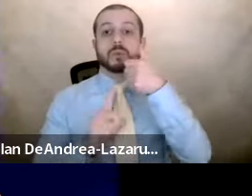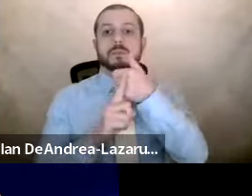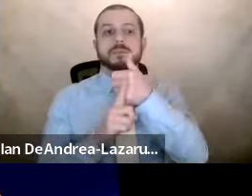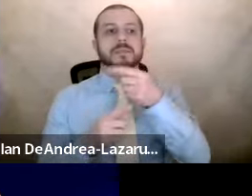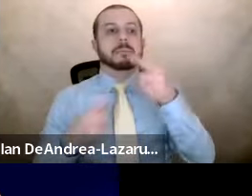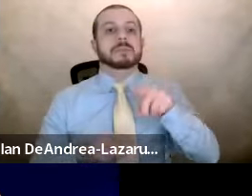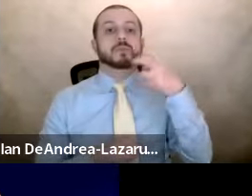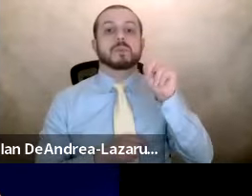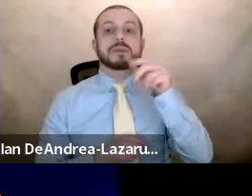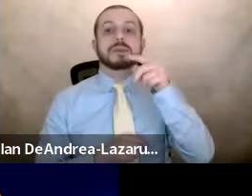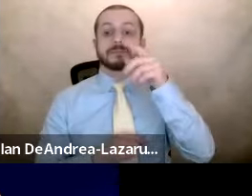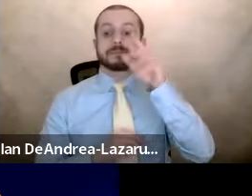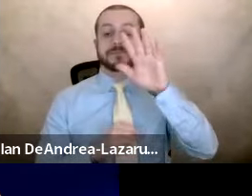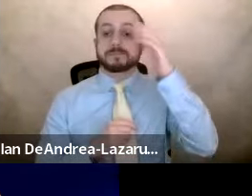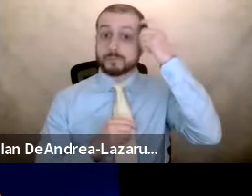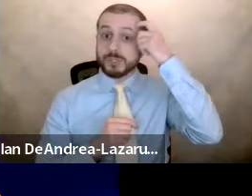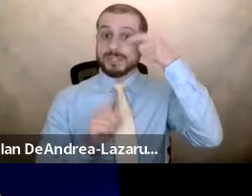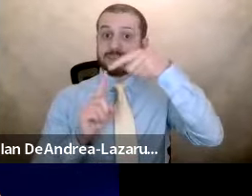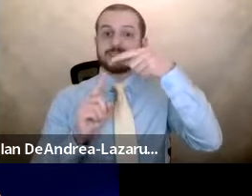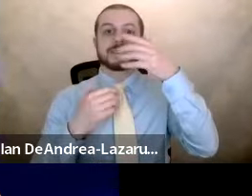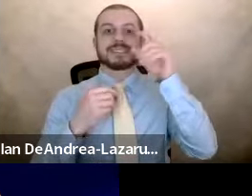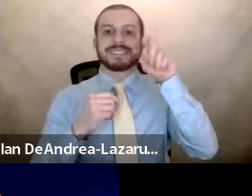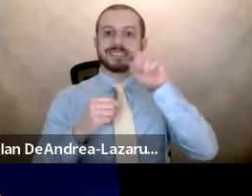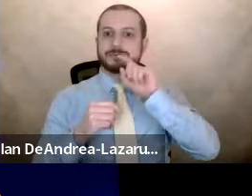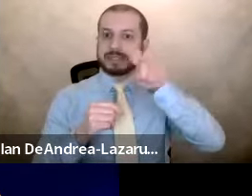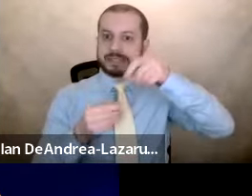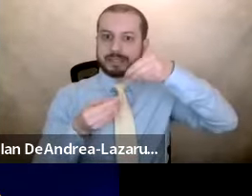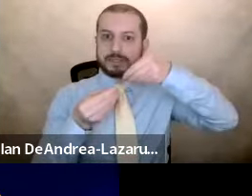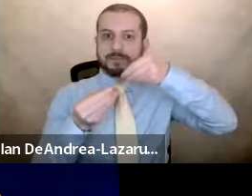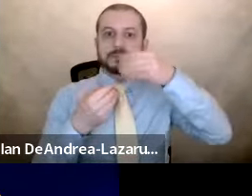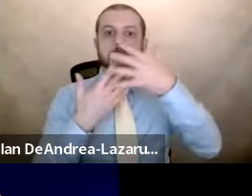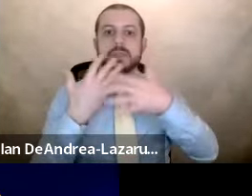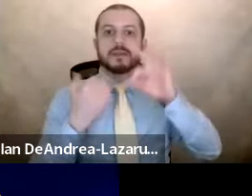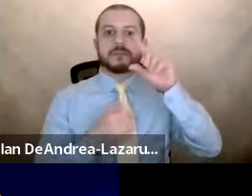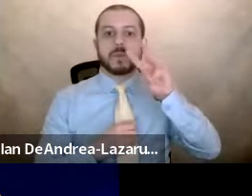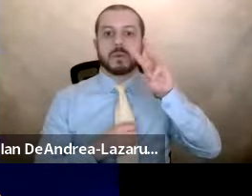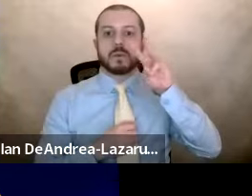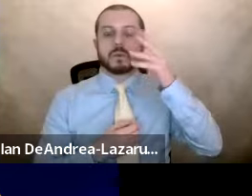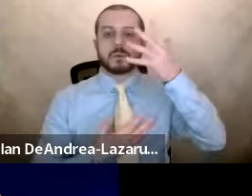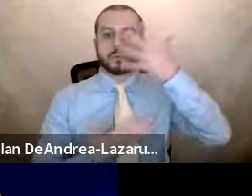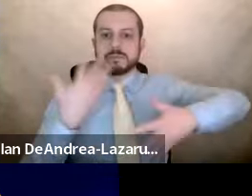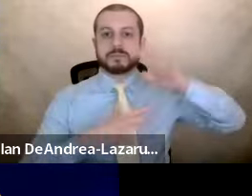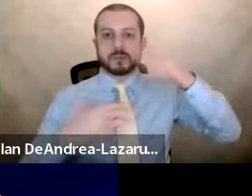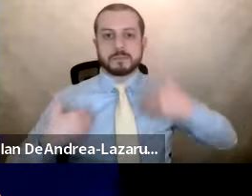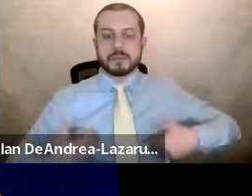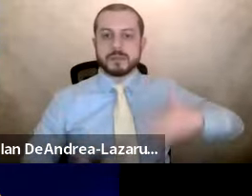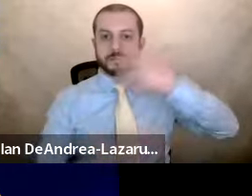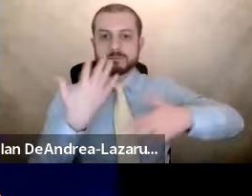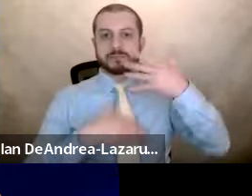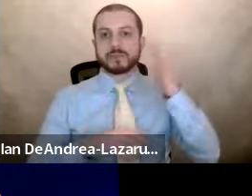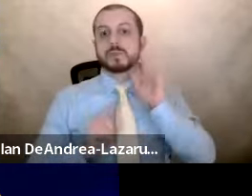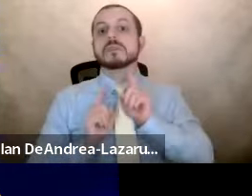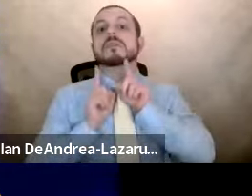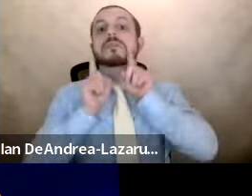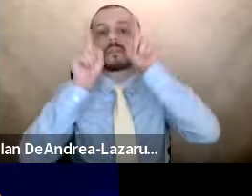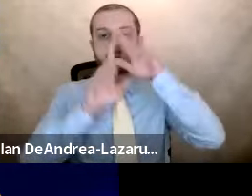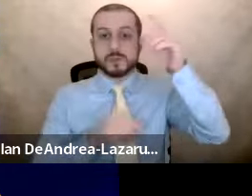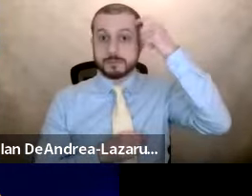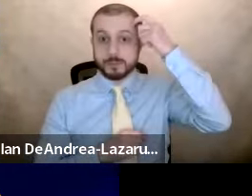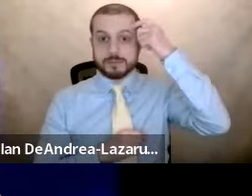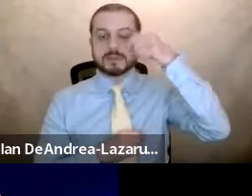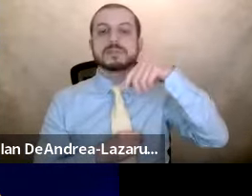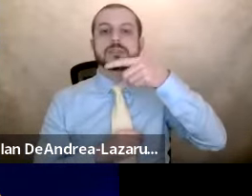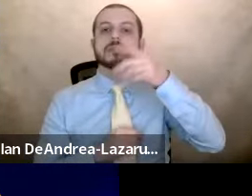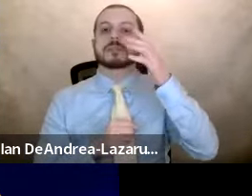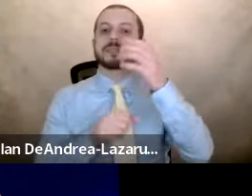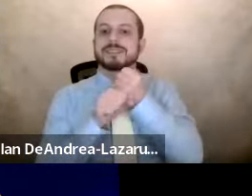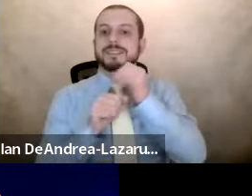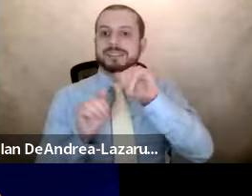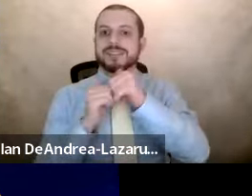When we talk about stroke, we talk about acting FAST, and I'll be speaking to what that means, too.